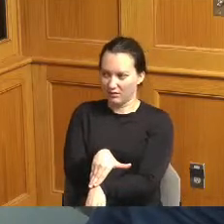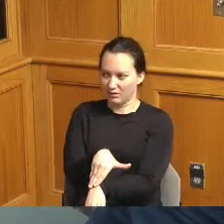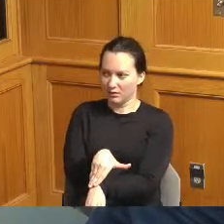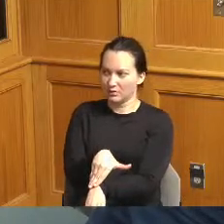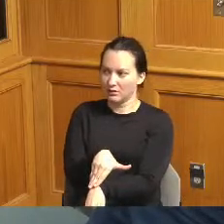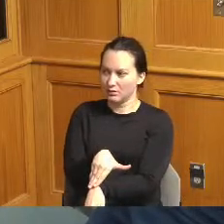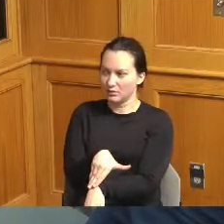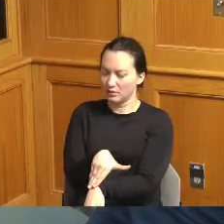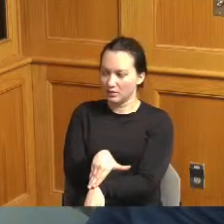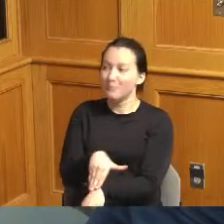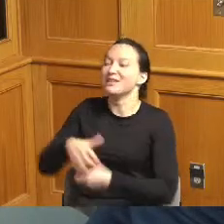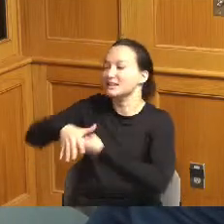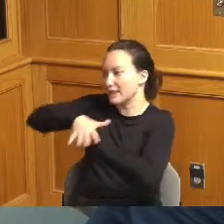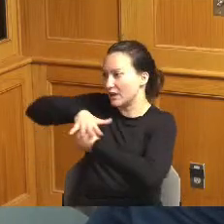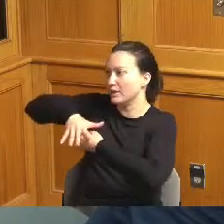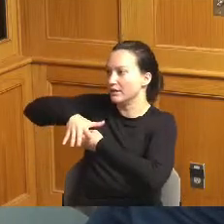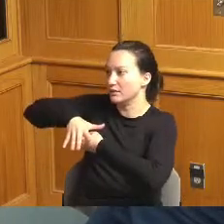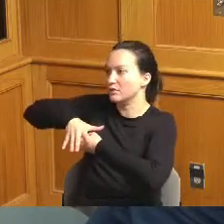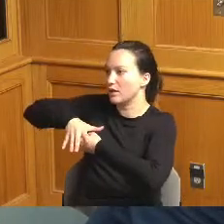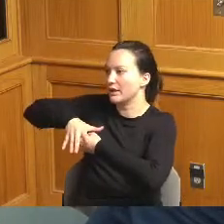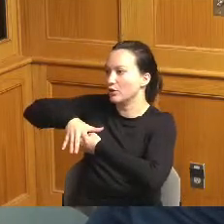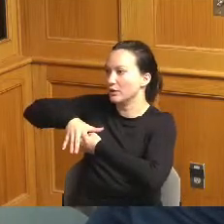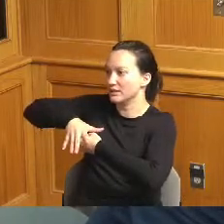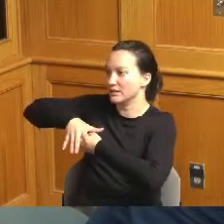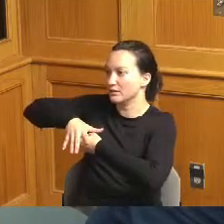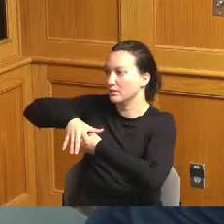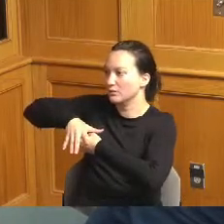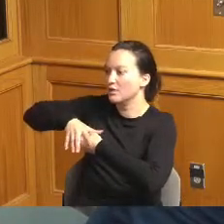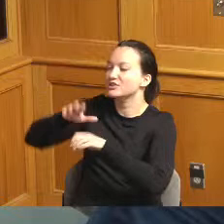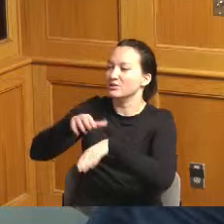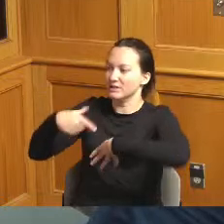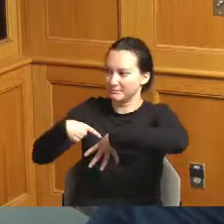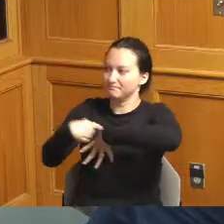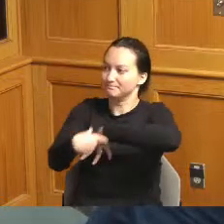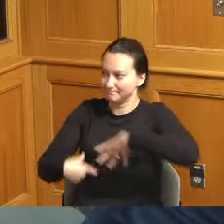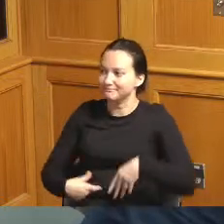there I don't know if that's a factor or not but they're not seeing the bump in staff at